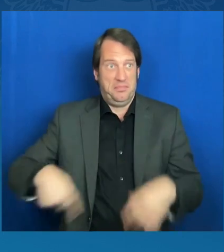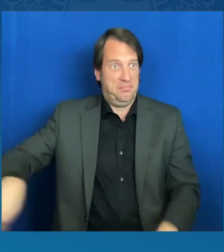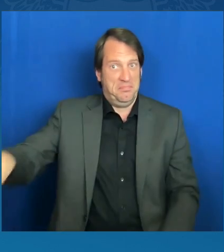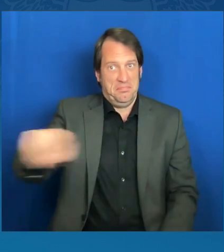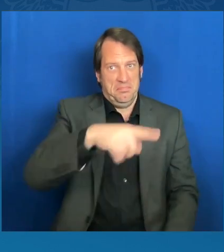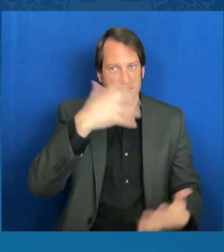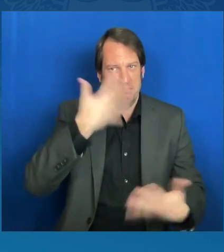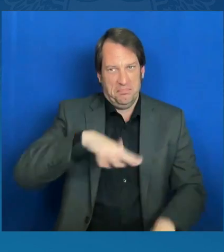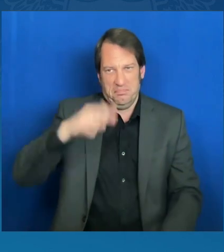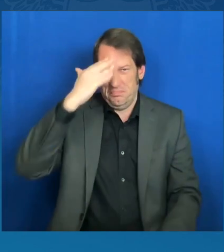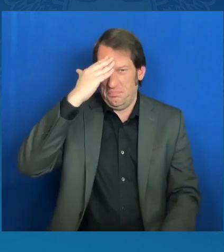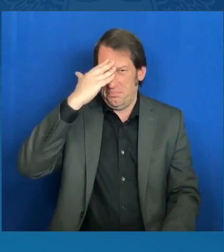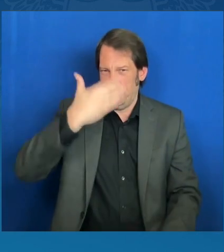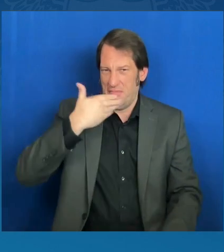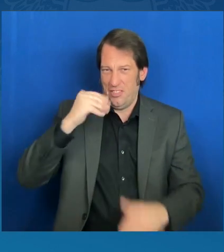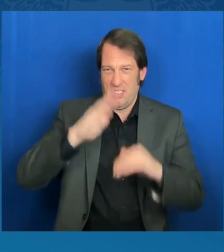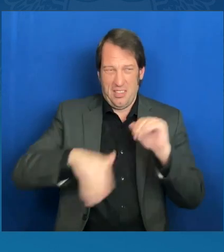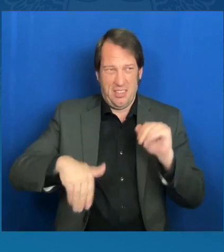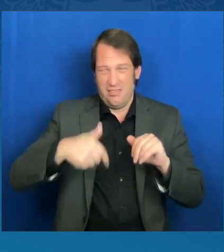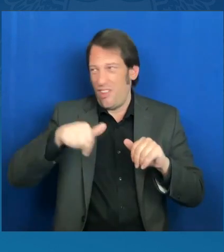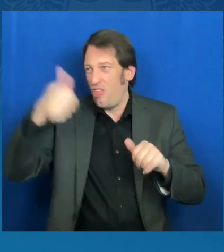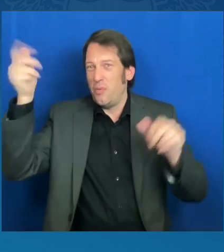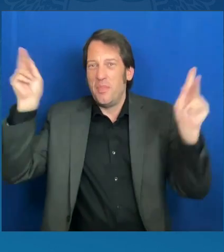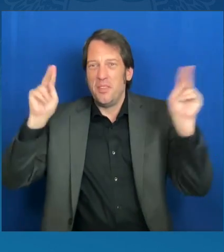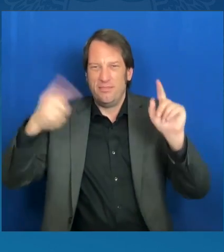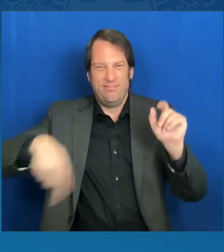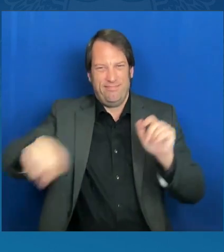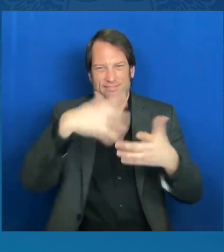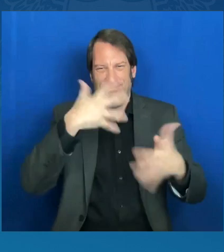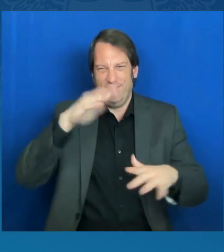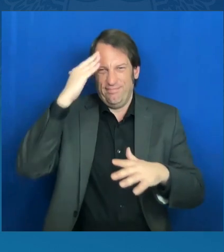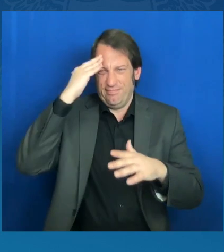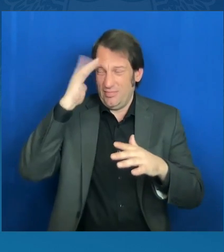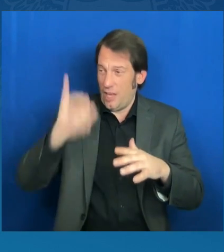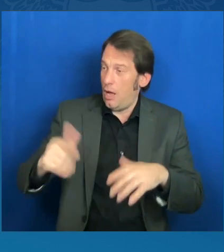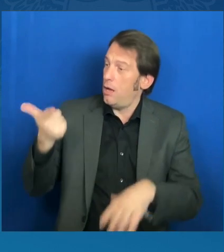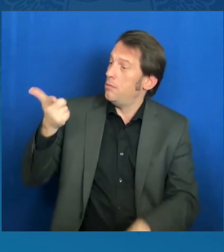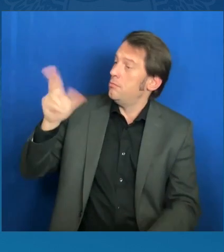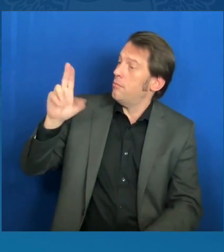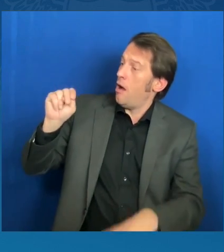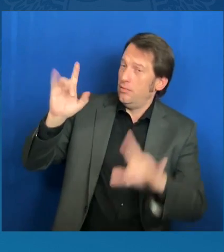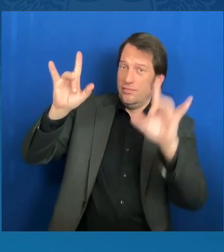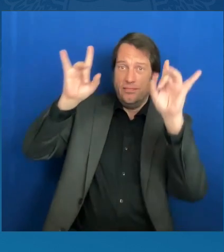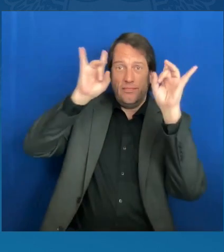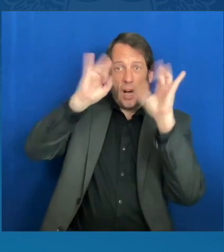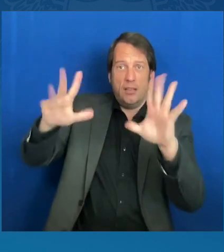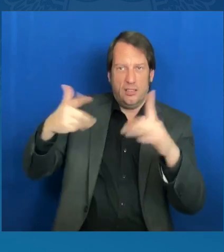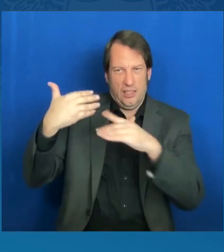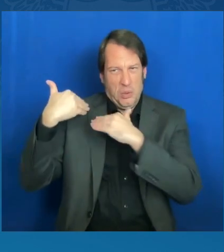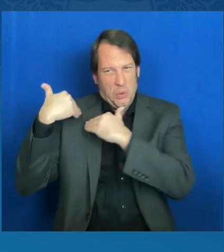the burden that gun violence imposes on people in America, especially in our black and brown communities.